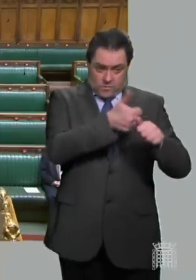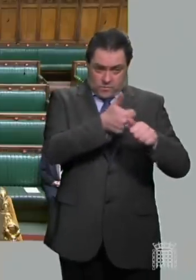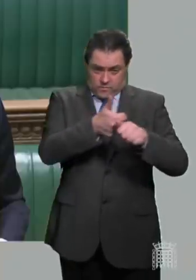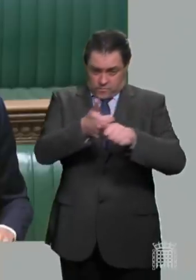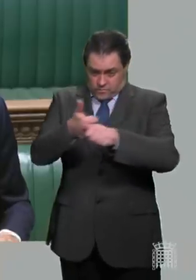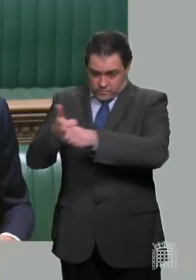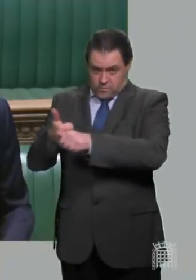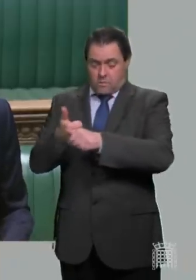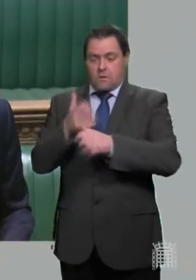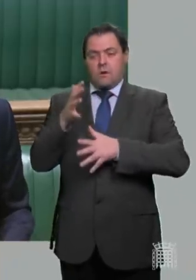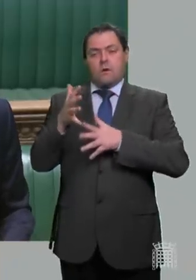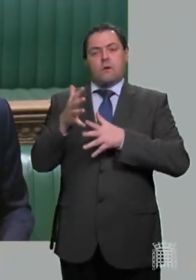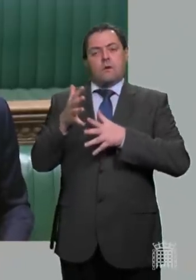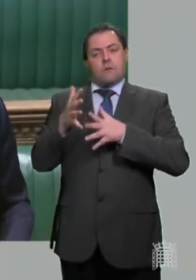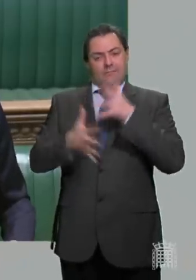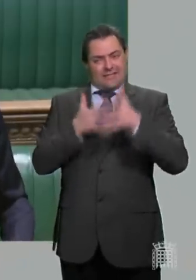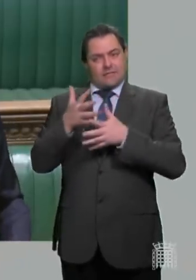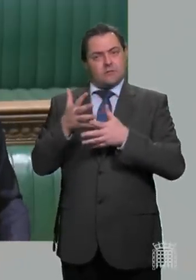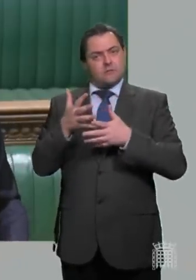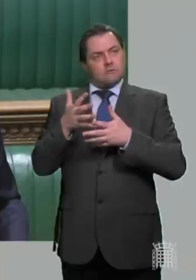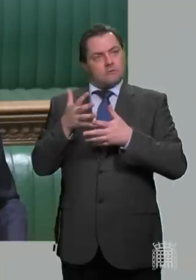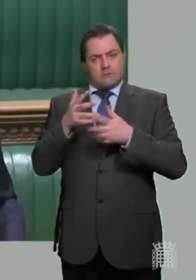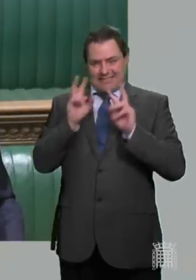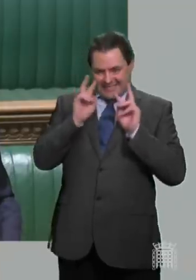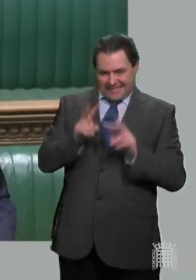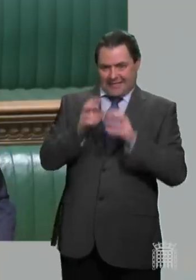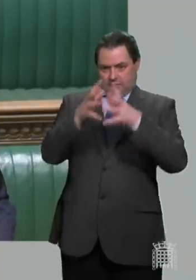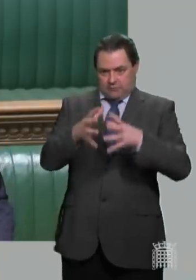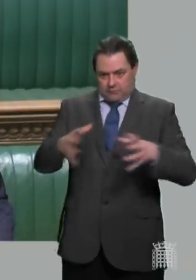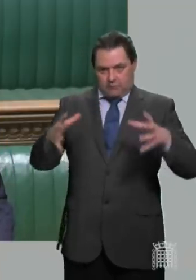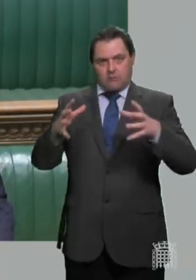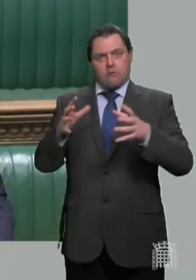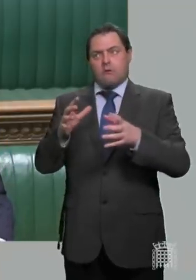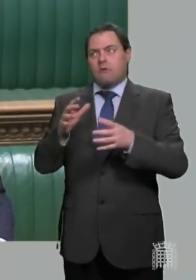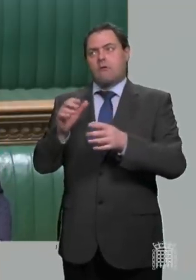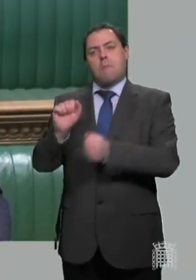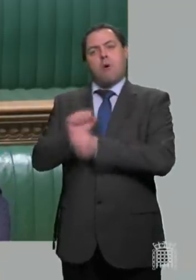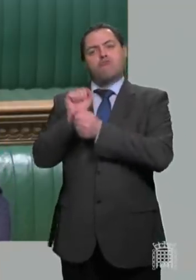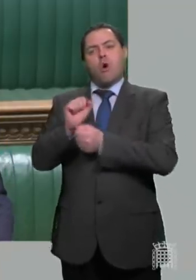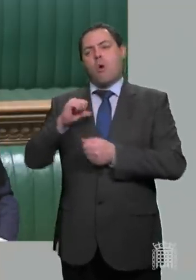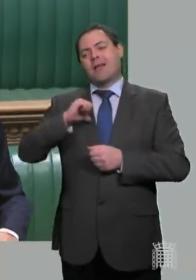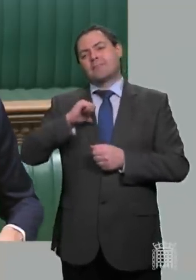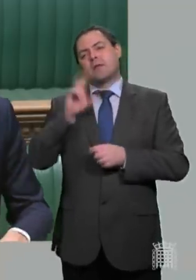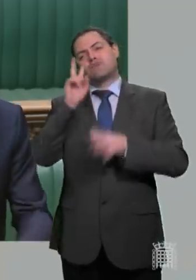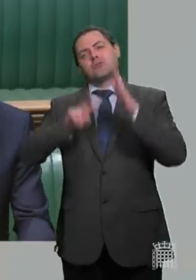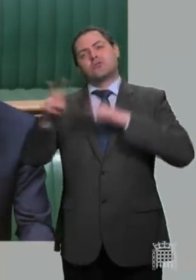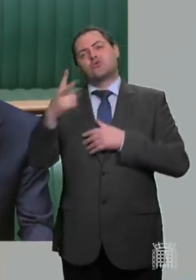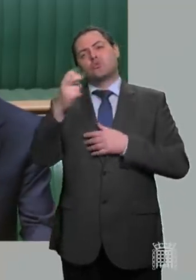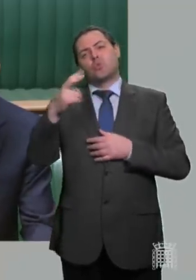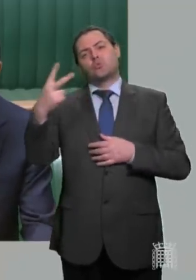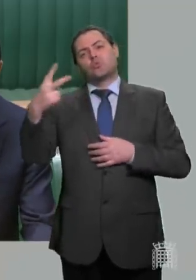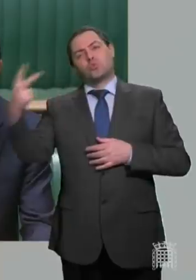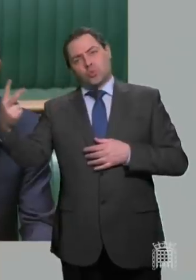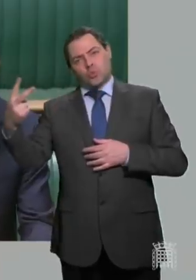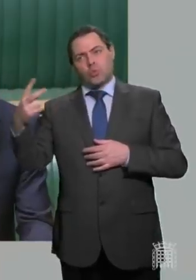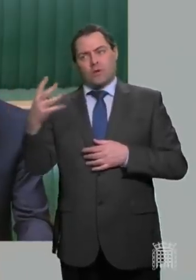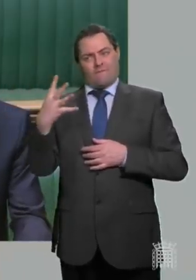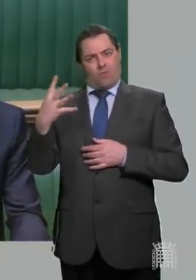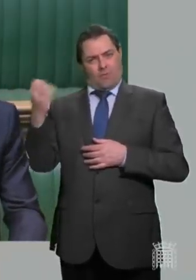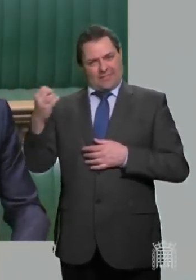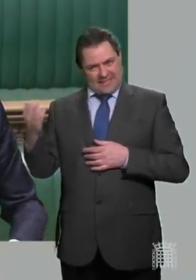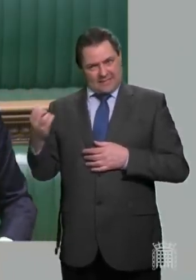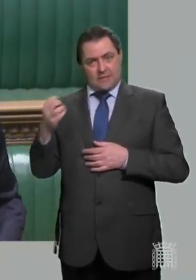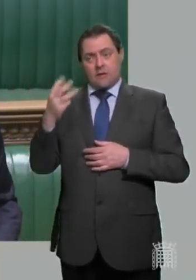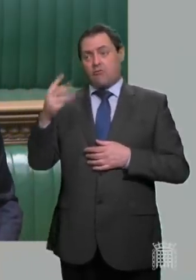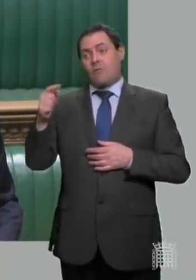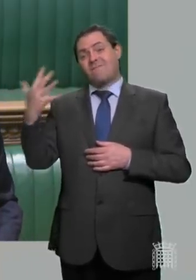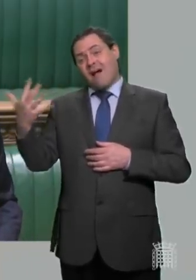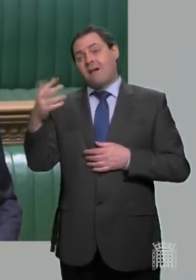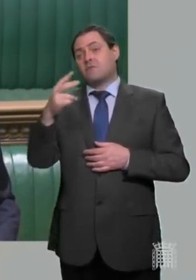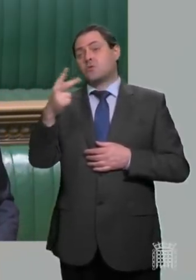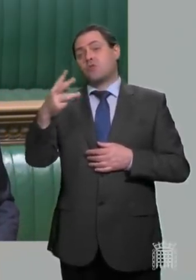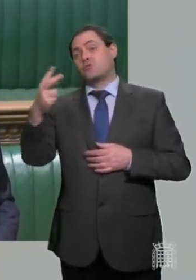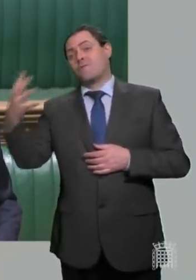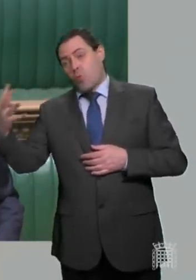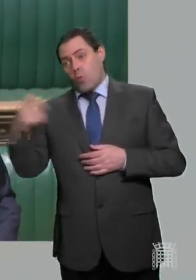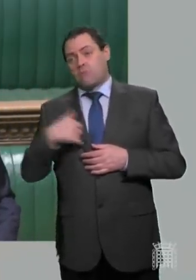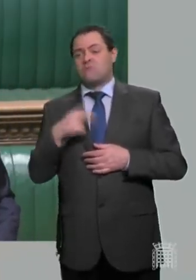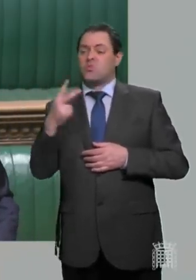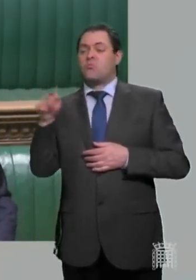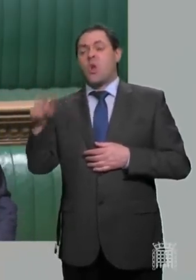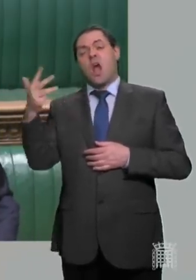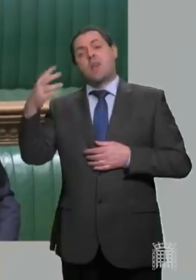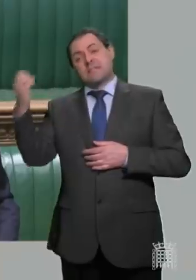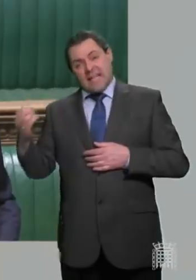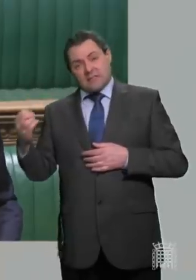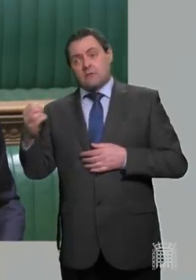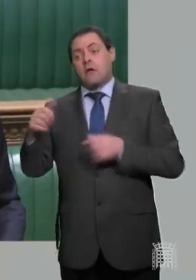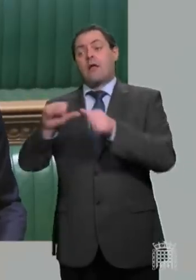borrowing falls to 4.5% of GDP in 2022-23, 3.5% in 2023-24 and then 2.9% and 2.8% in the